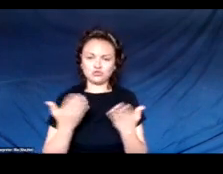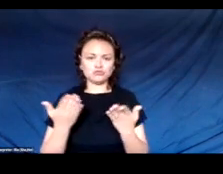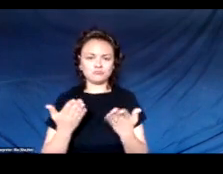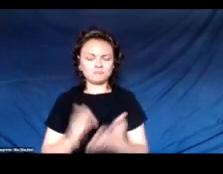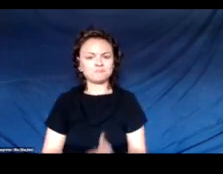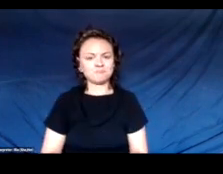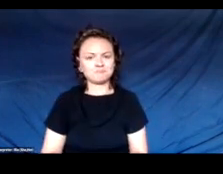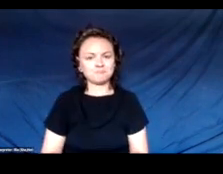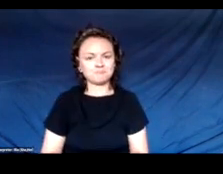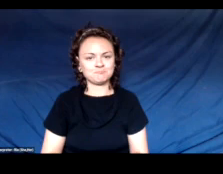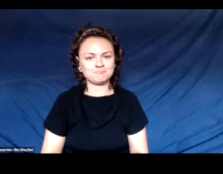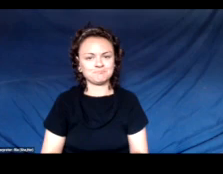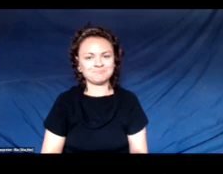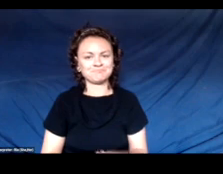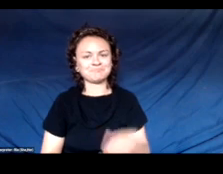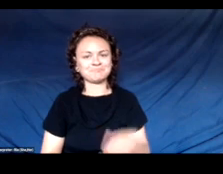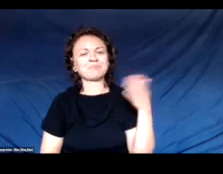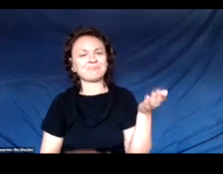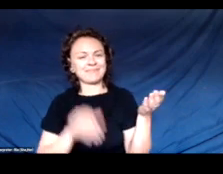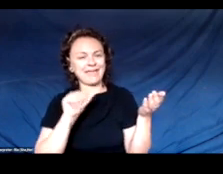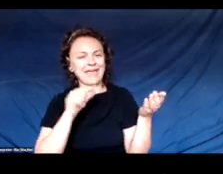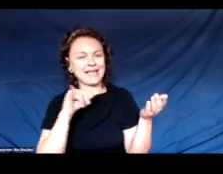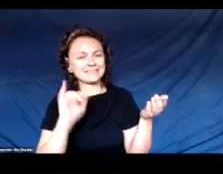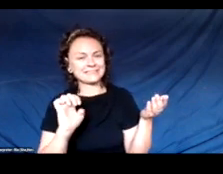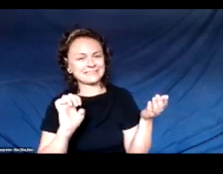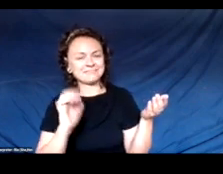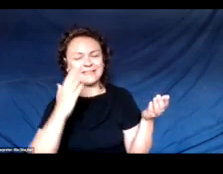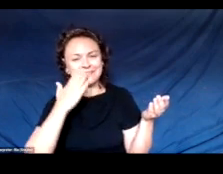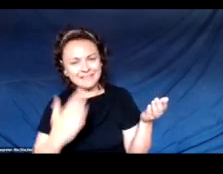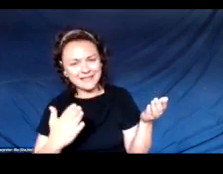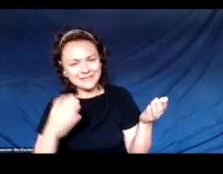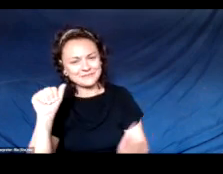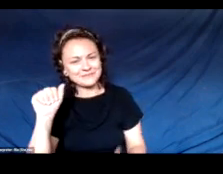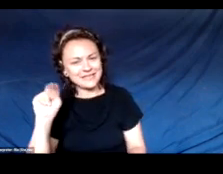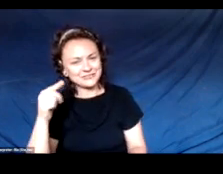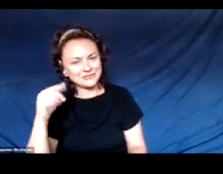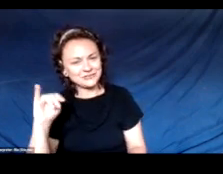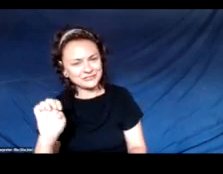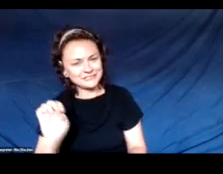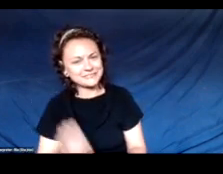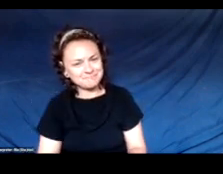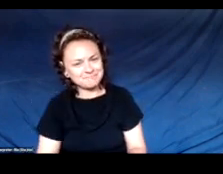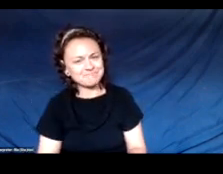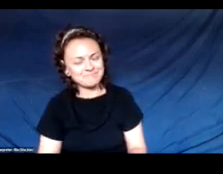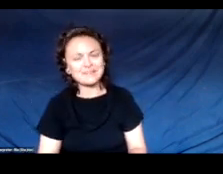Yeah. I want to Yeah. Just given consideration of time as well.